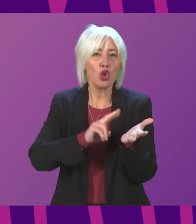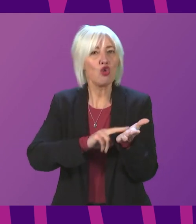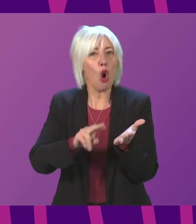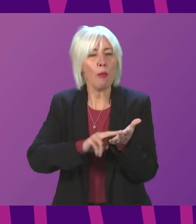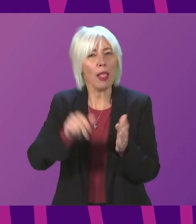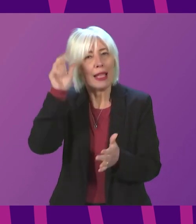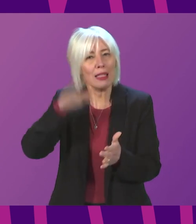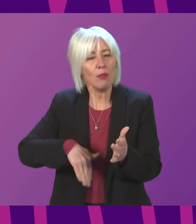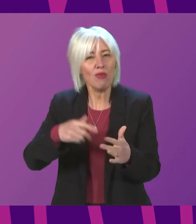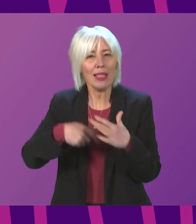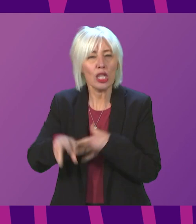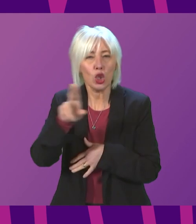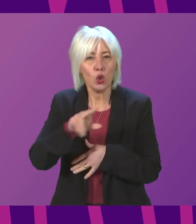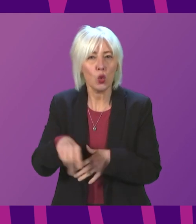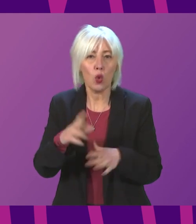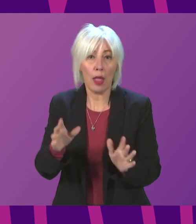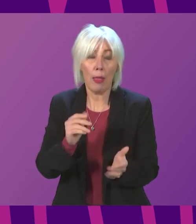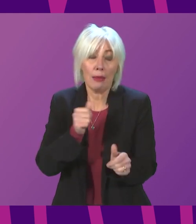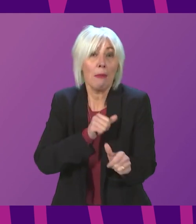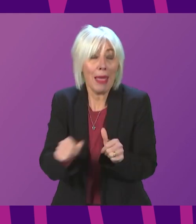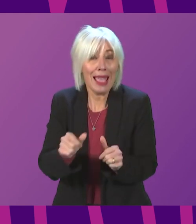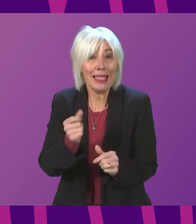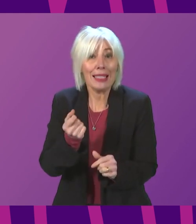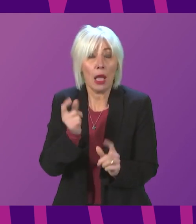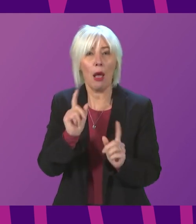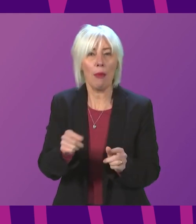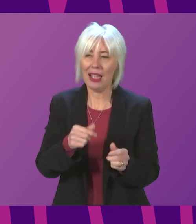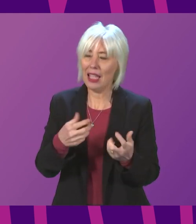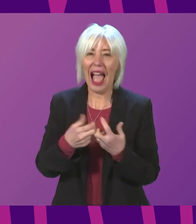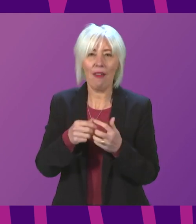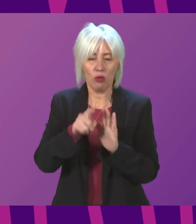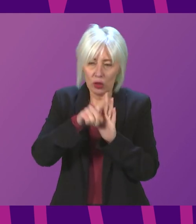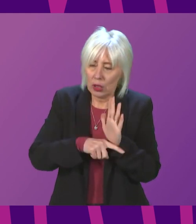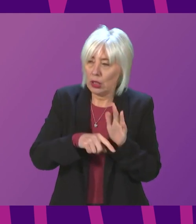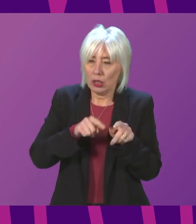requires steps and mitigations to be taken to keep schools safe, or as safe as possible